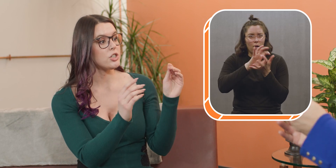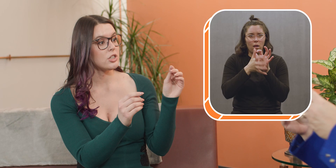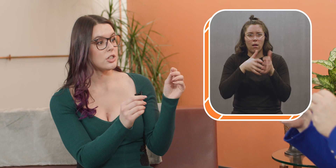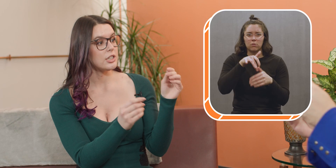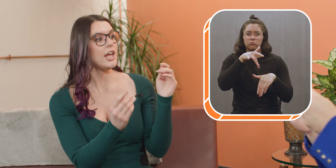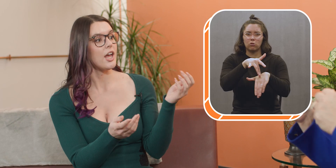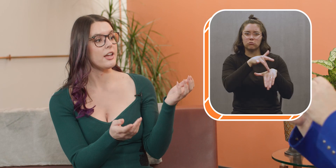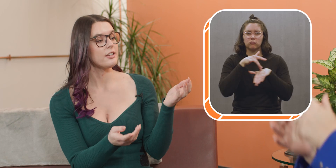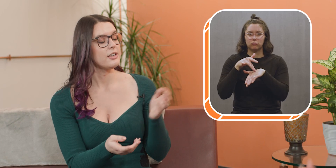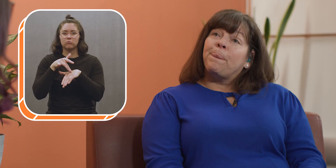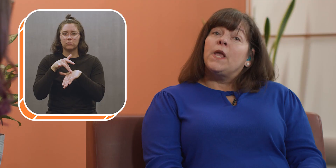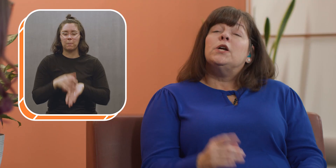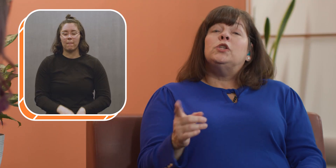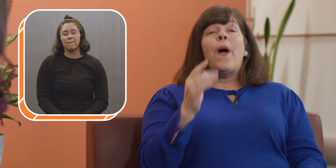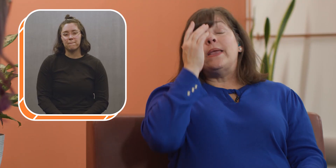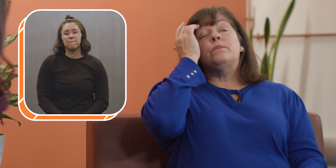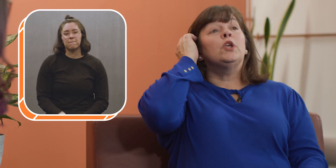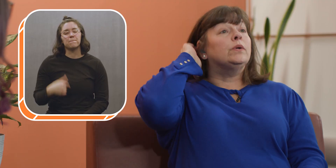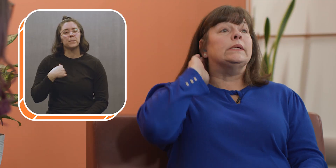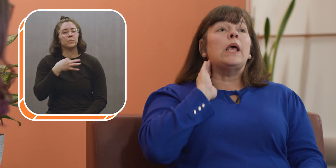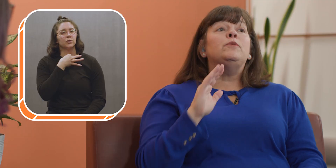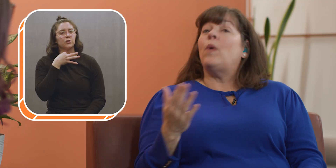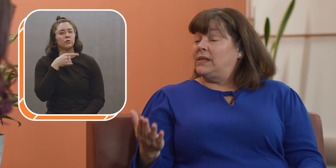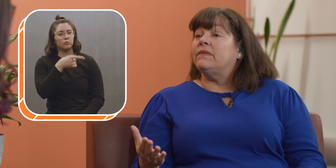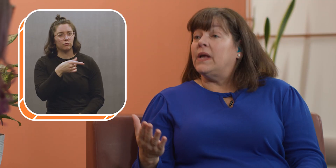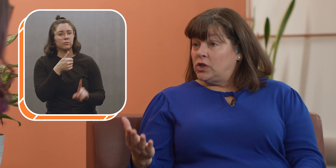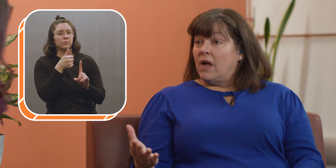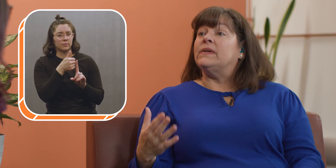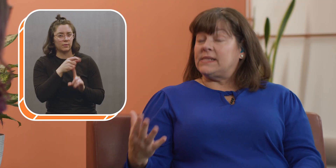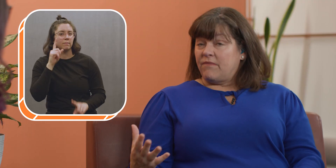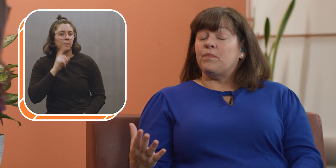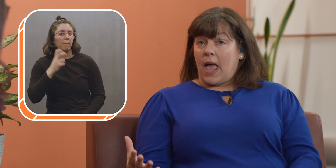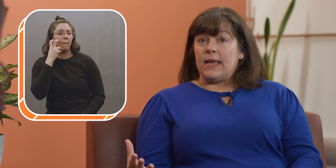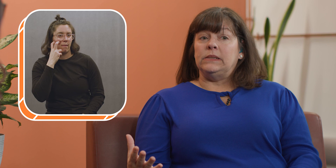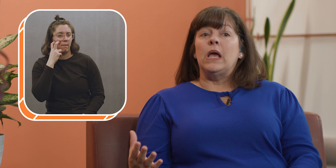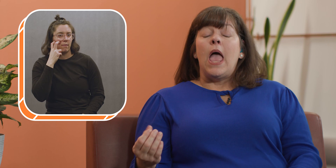That they can feel. - Yeah. So I am curious, you identify yourself as DeafBlind.